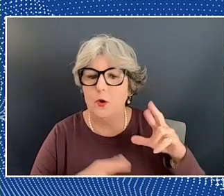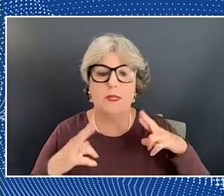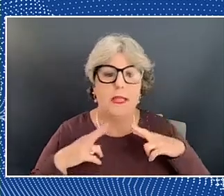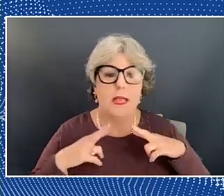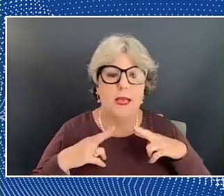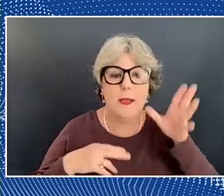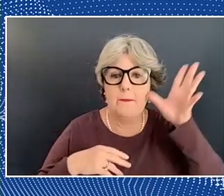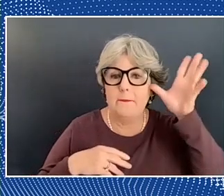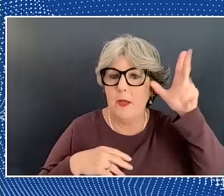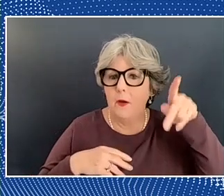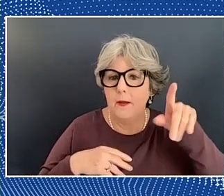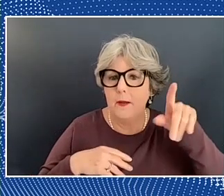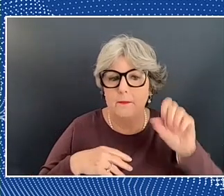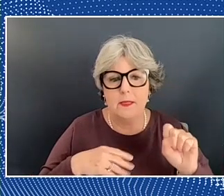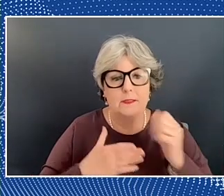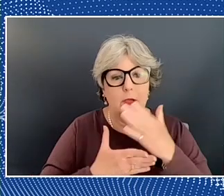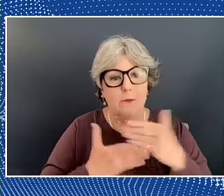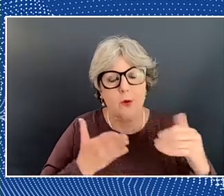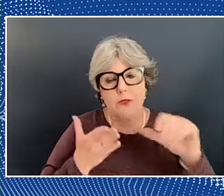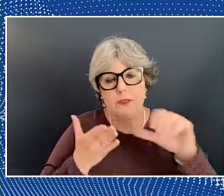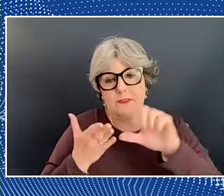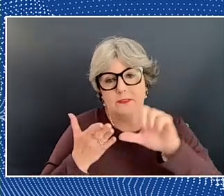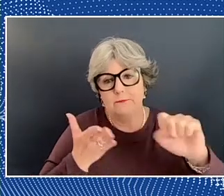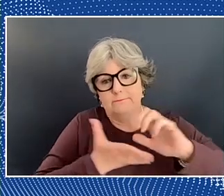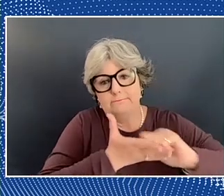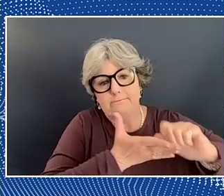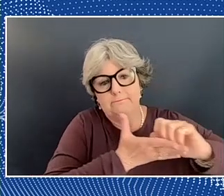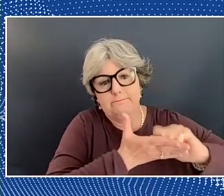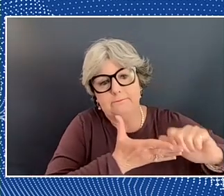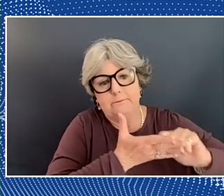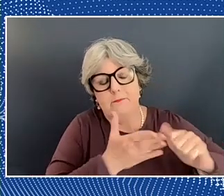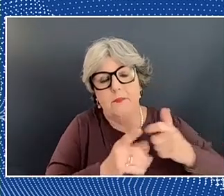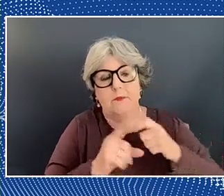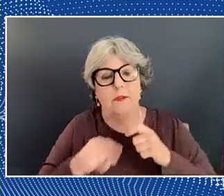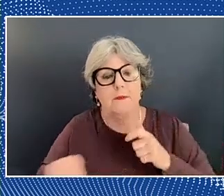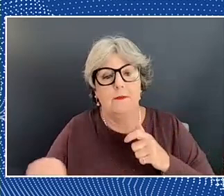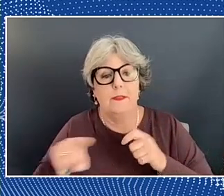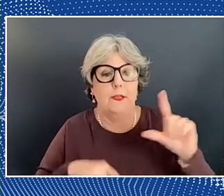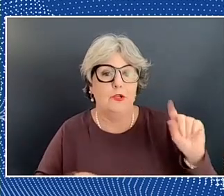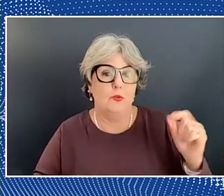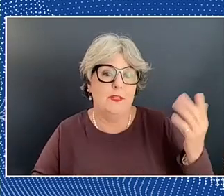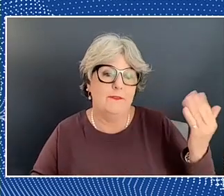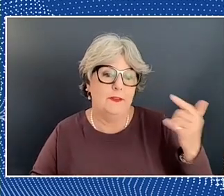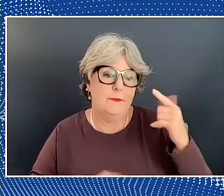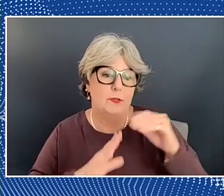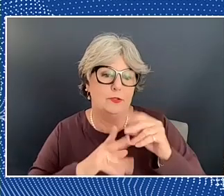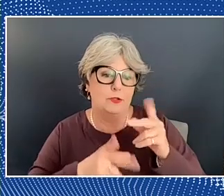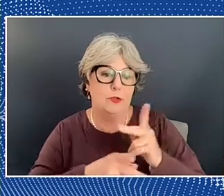saw portions of their Social Security benefits withheld from them in 2015 due to student loan default, which can plunge a